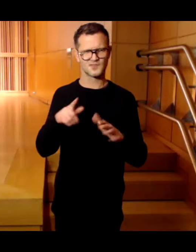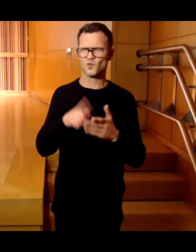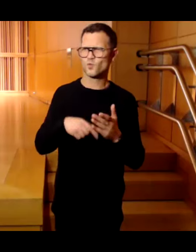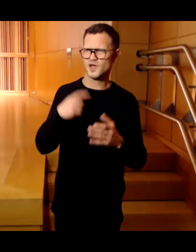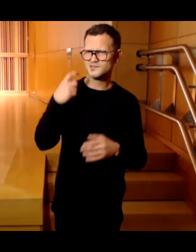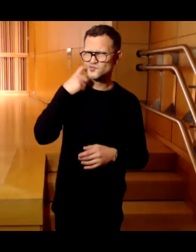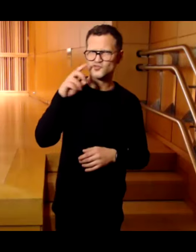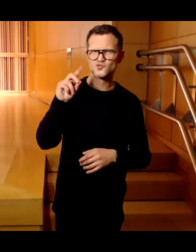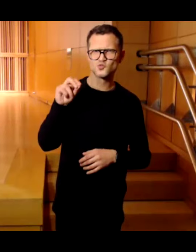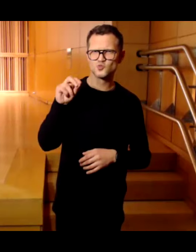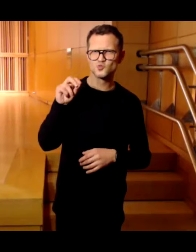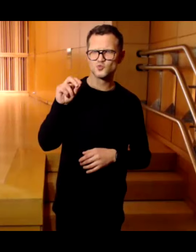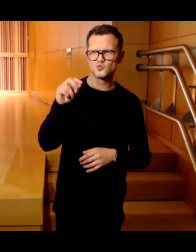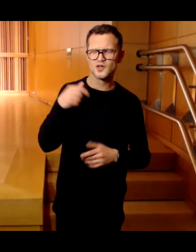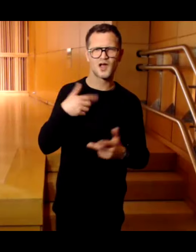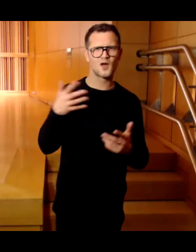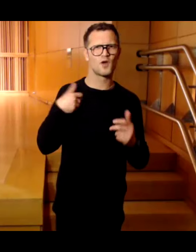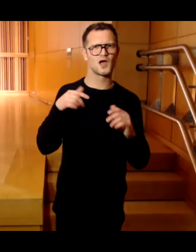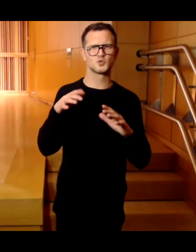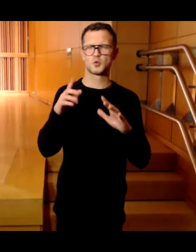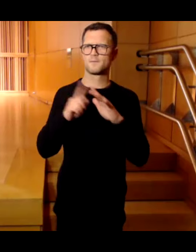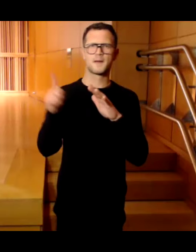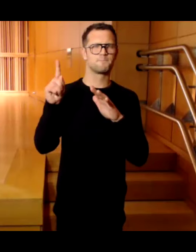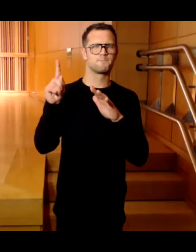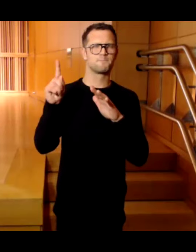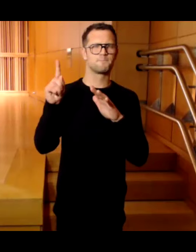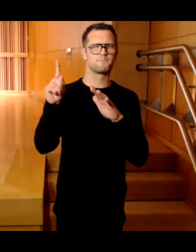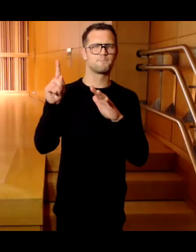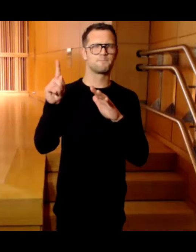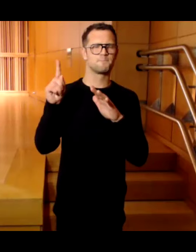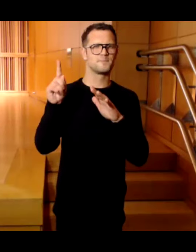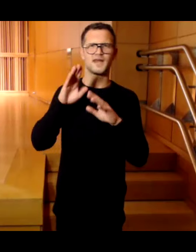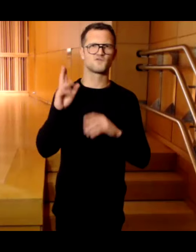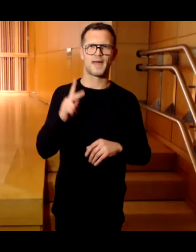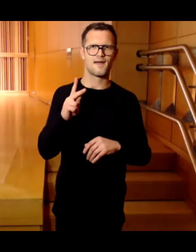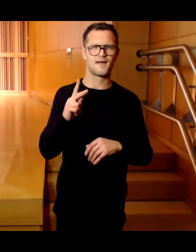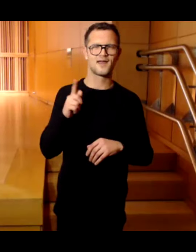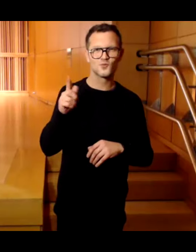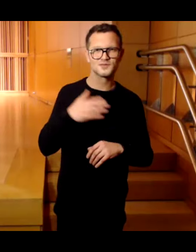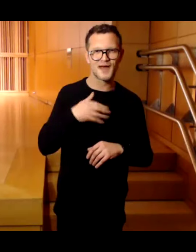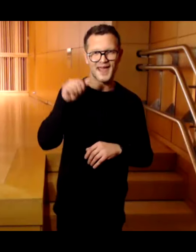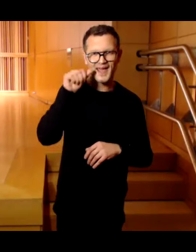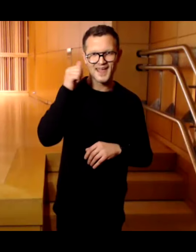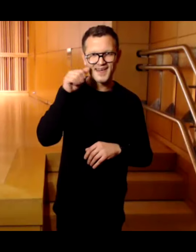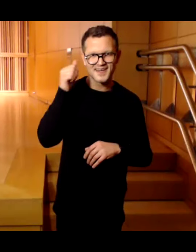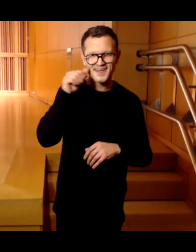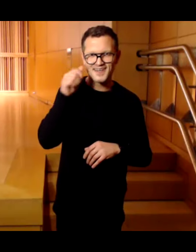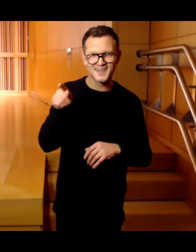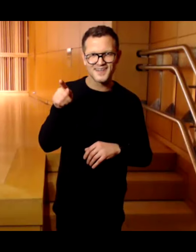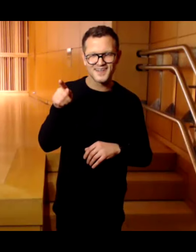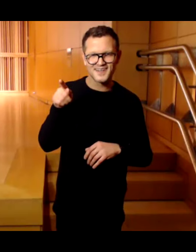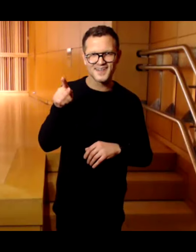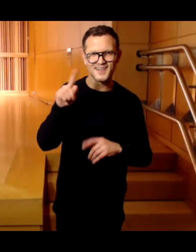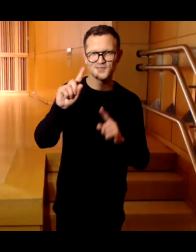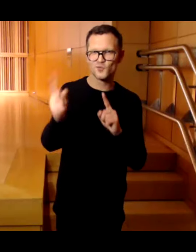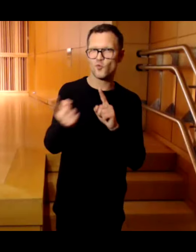And to never return. who held me down. She walked up, tall and dark-skinned.